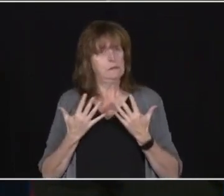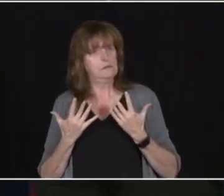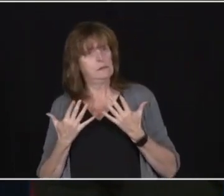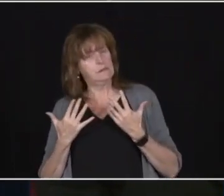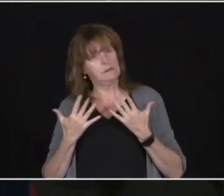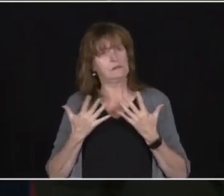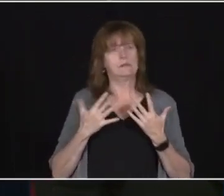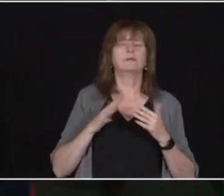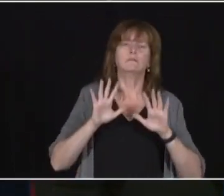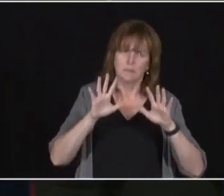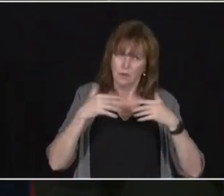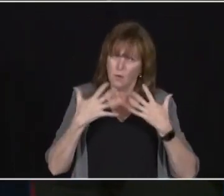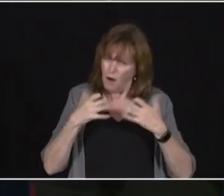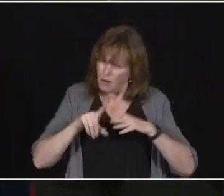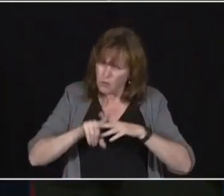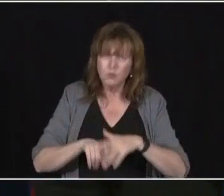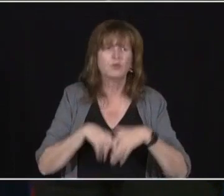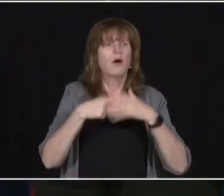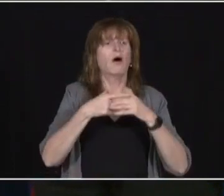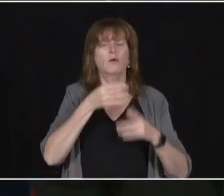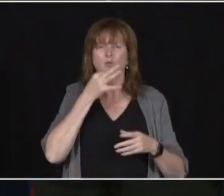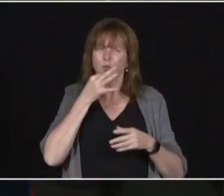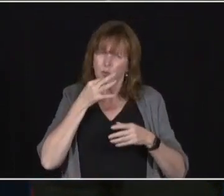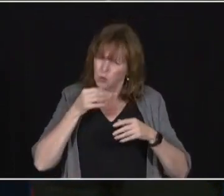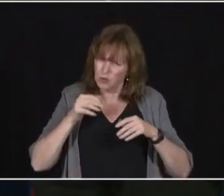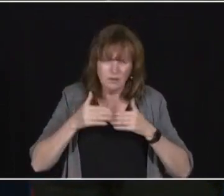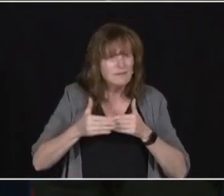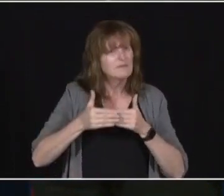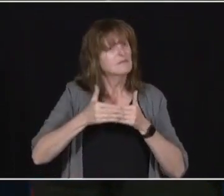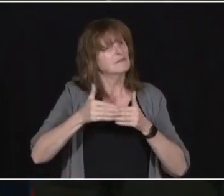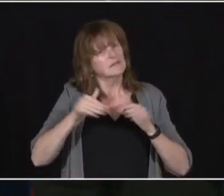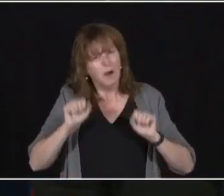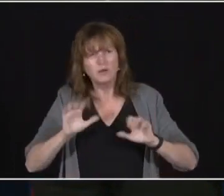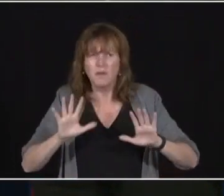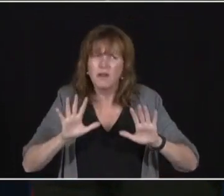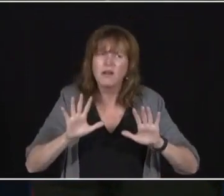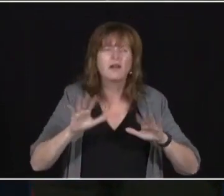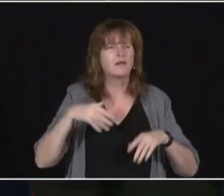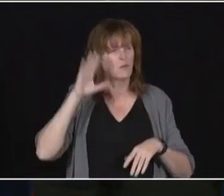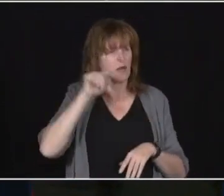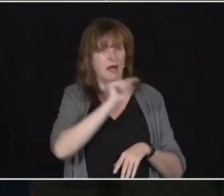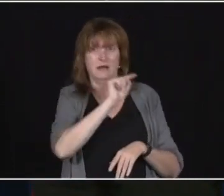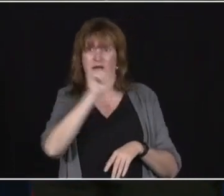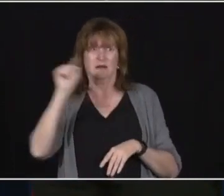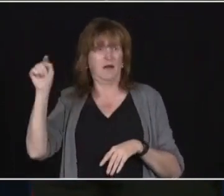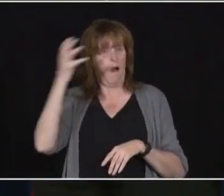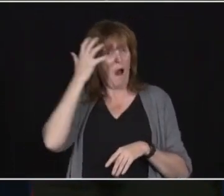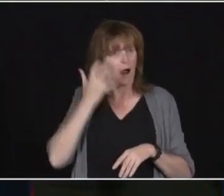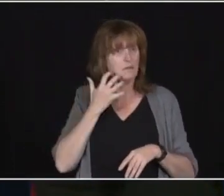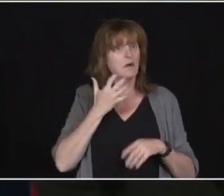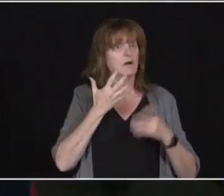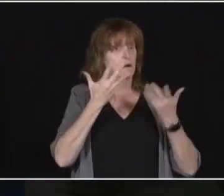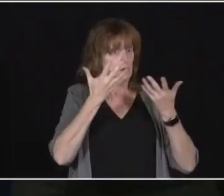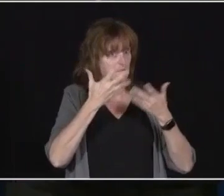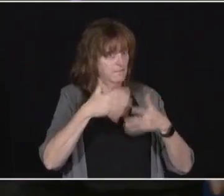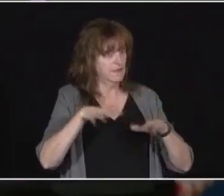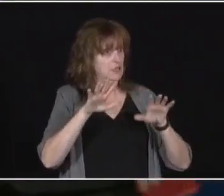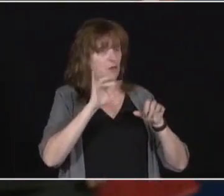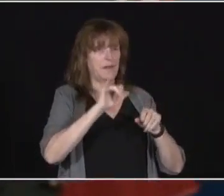possible and as soon as the regional plans are approved, they will come to us and we will get moving with